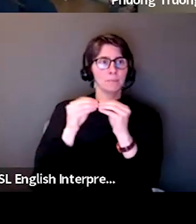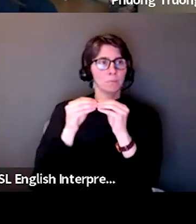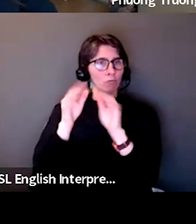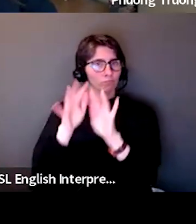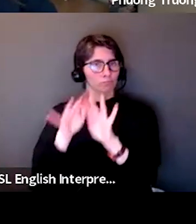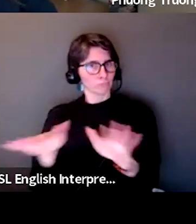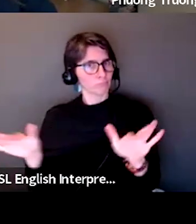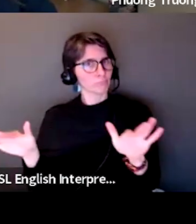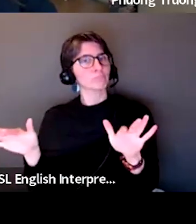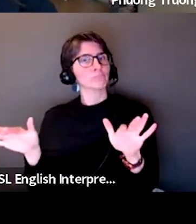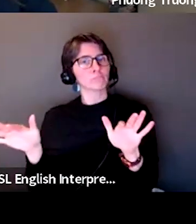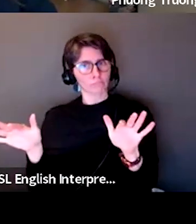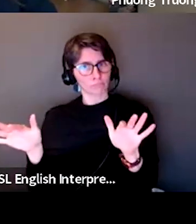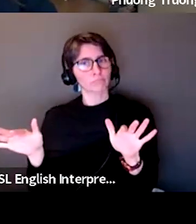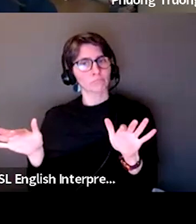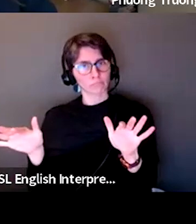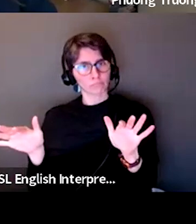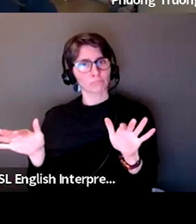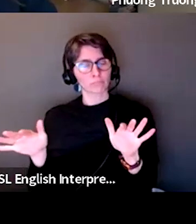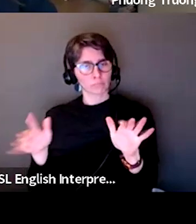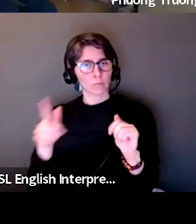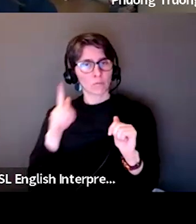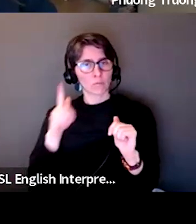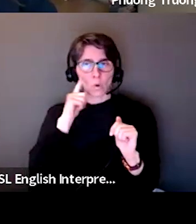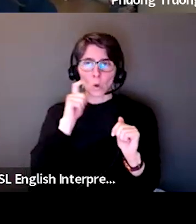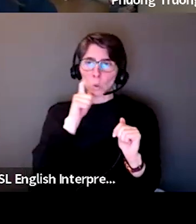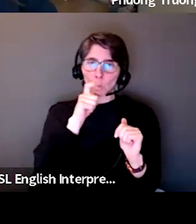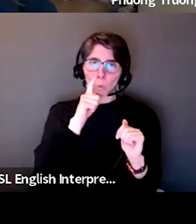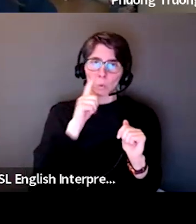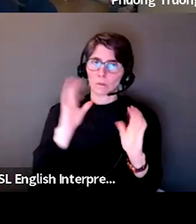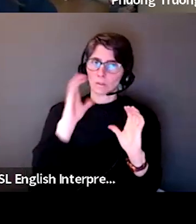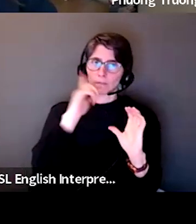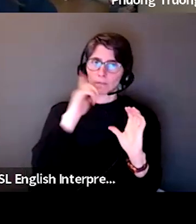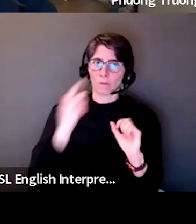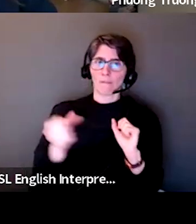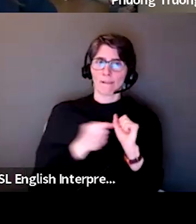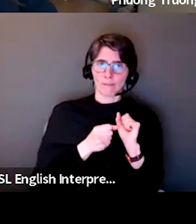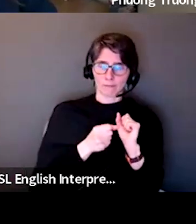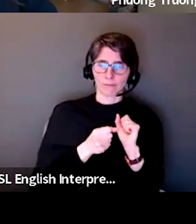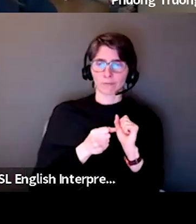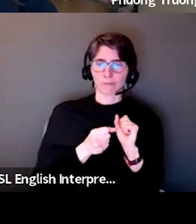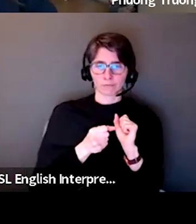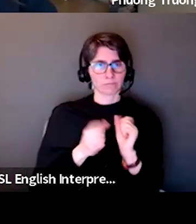more diverse candidates into the pool of people we can hire.